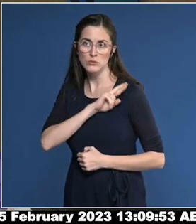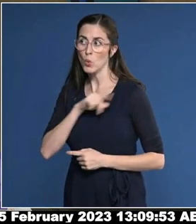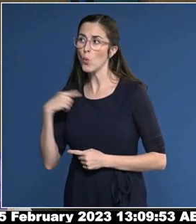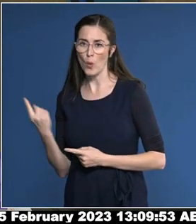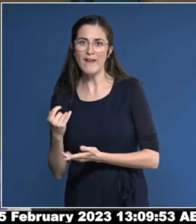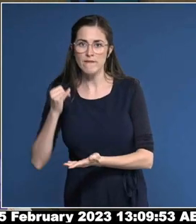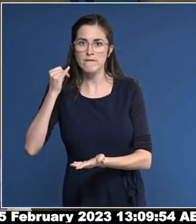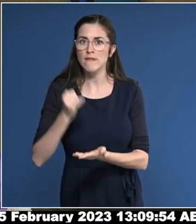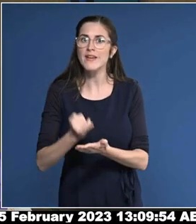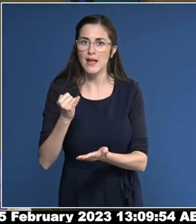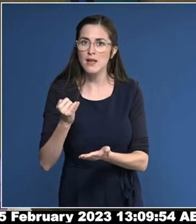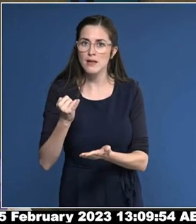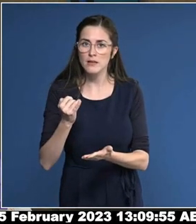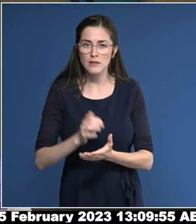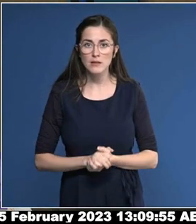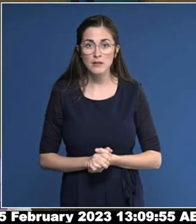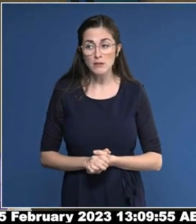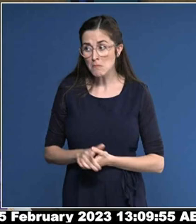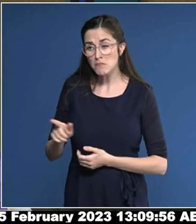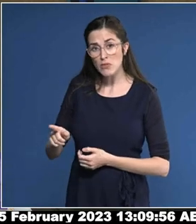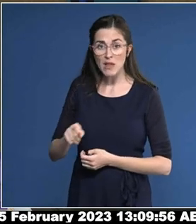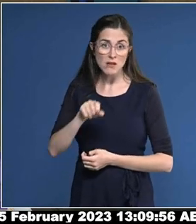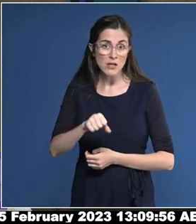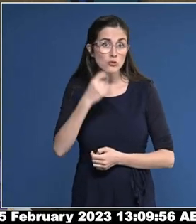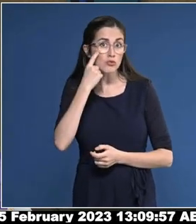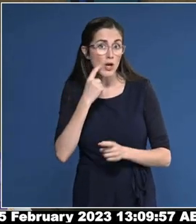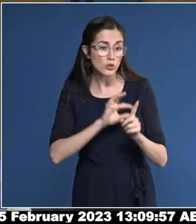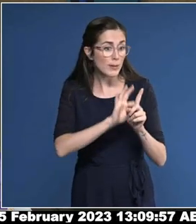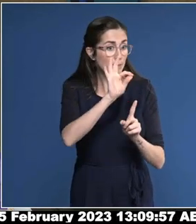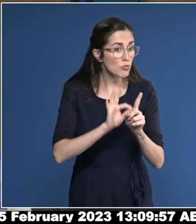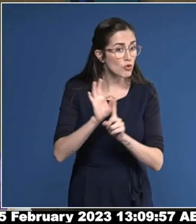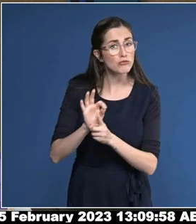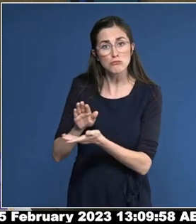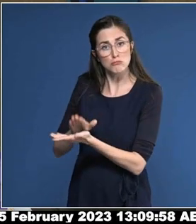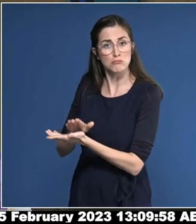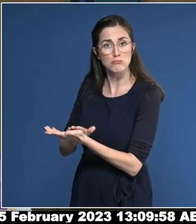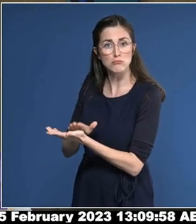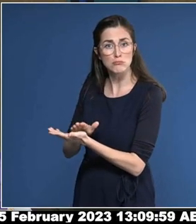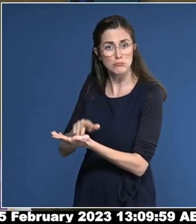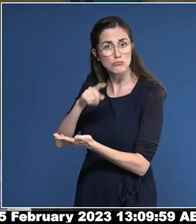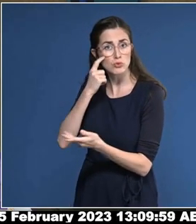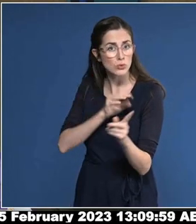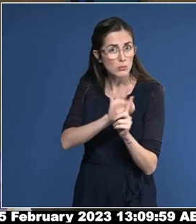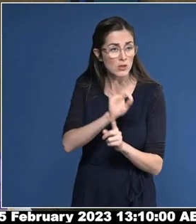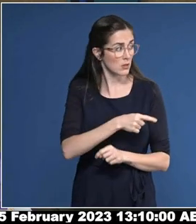It's one thing to try and do things better, and that's very commendable, and obviously Ms Toohey has played a major role in that.